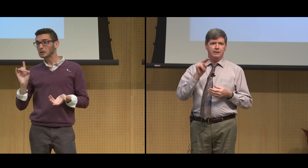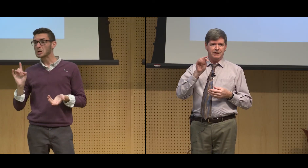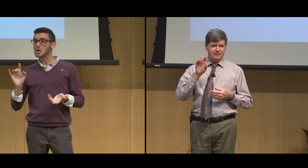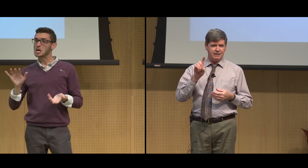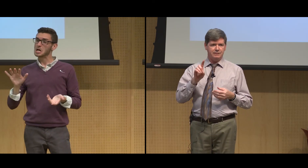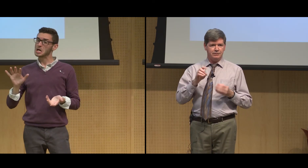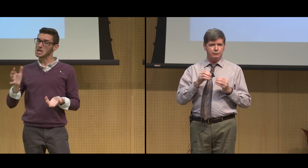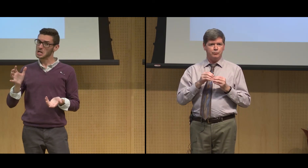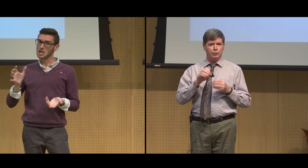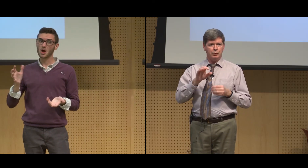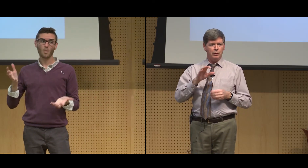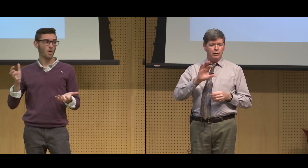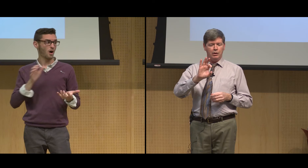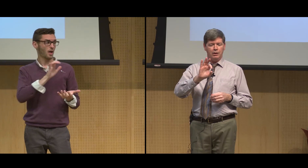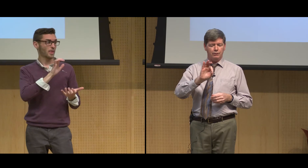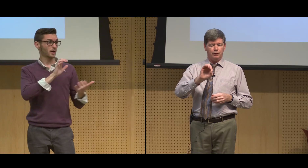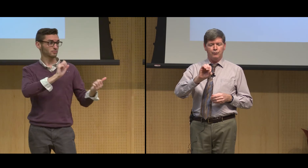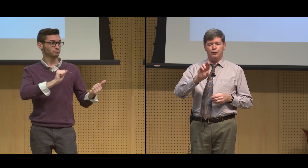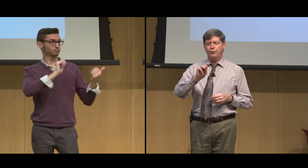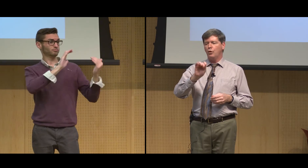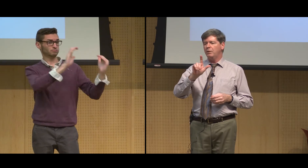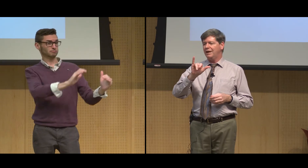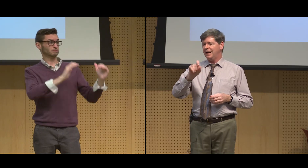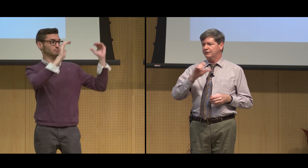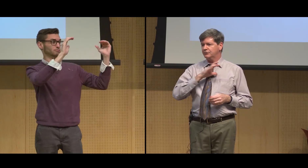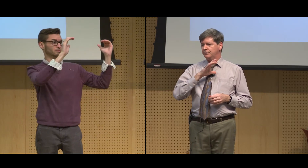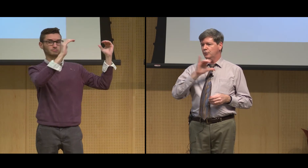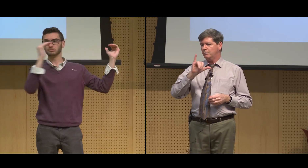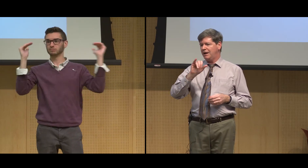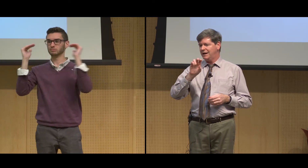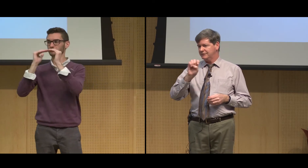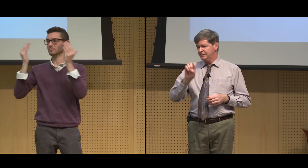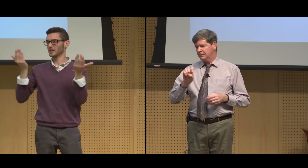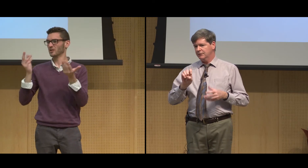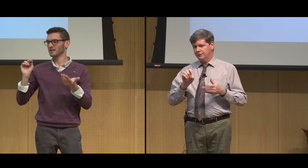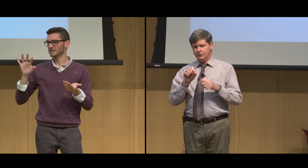to more formalize-- to formalize the structure